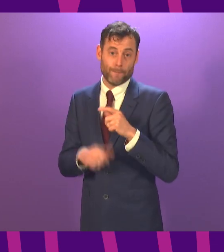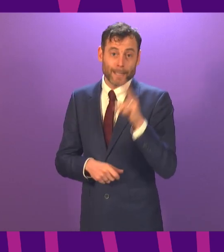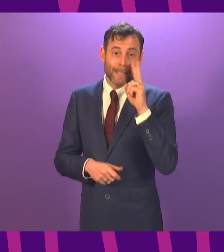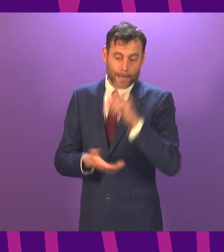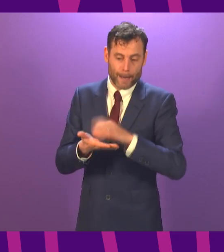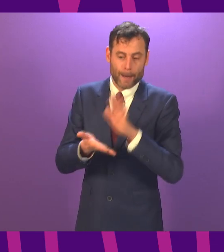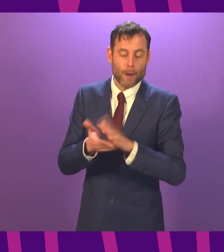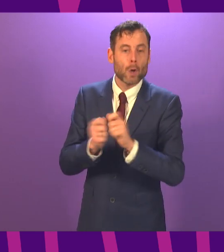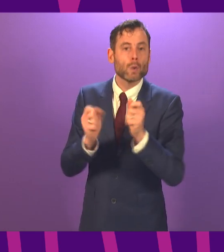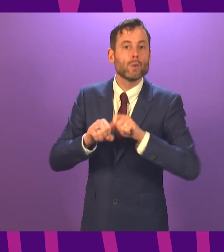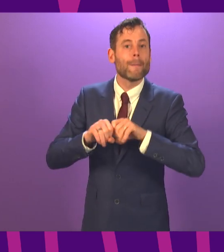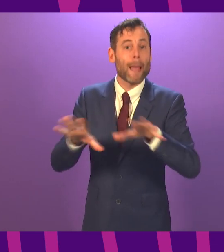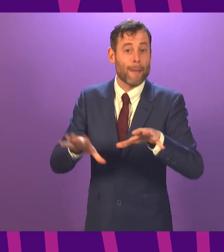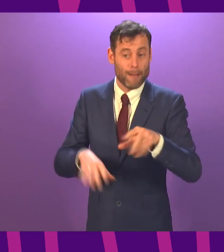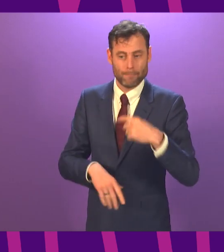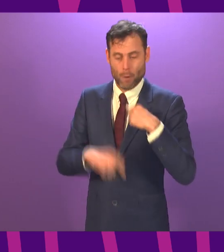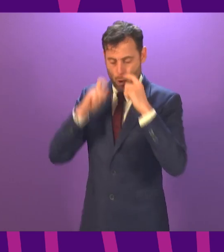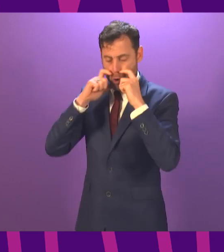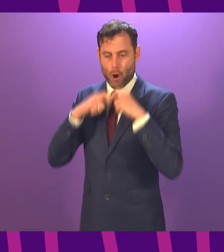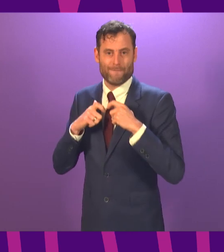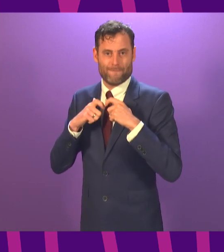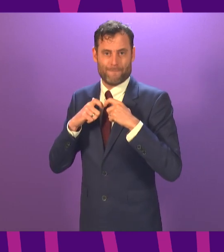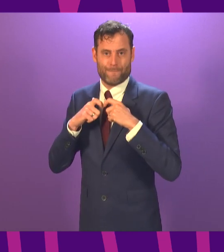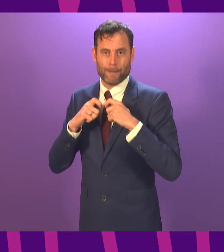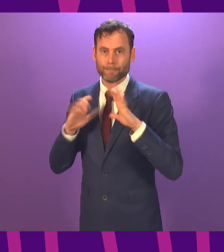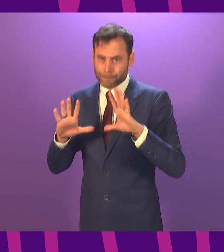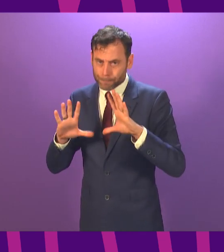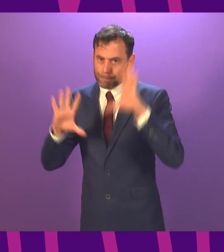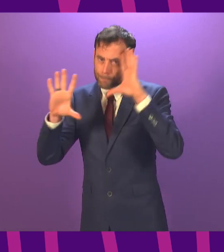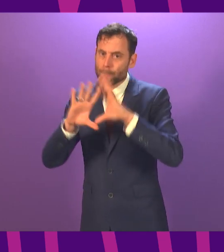the media this morning a picture of me without it. I want to be clear today that, regardless